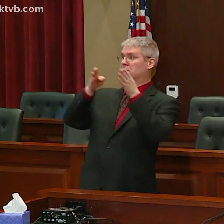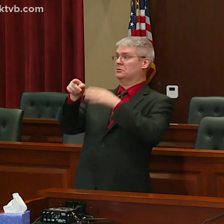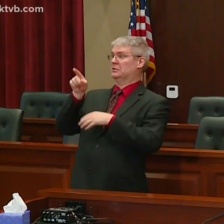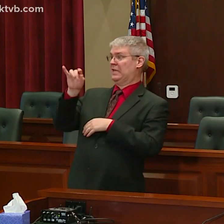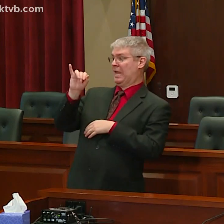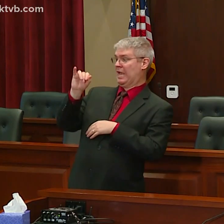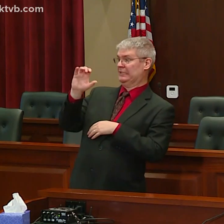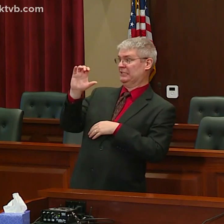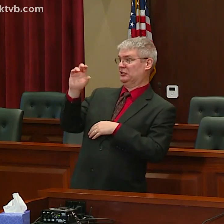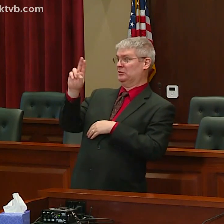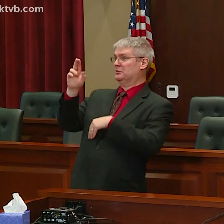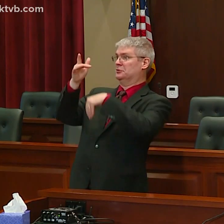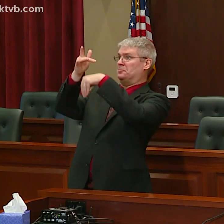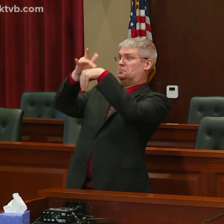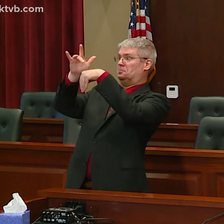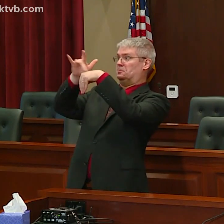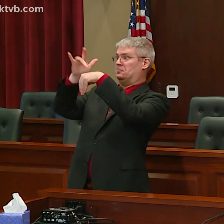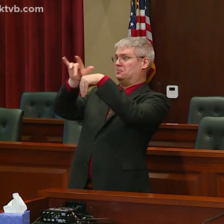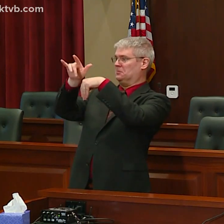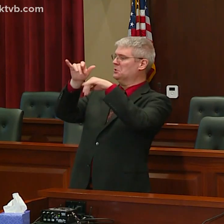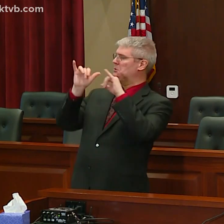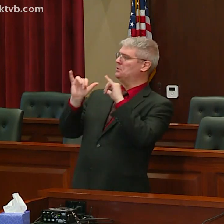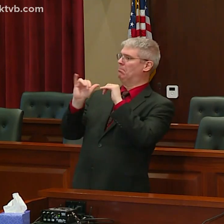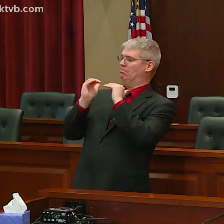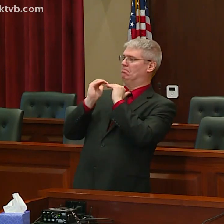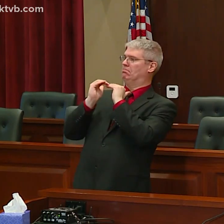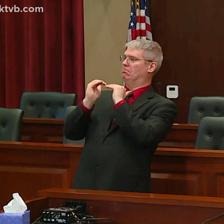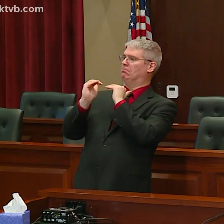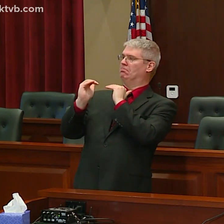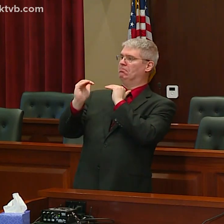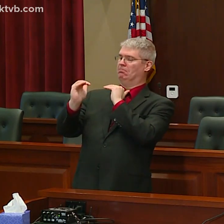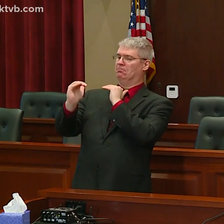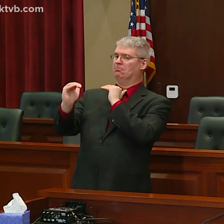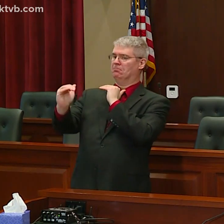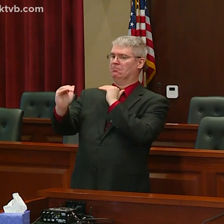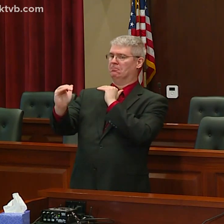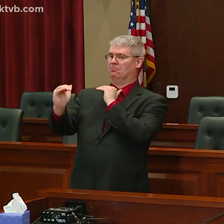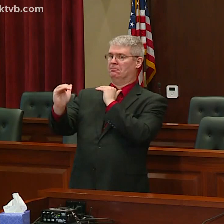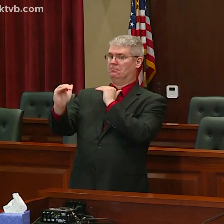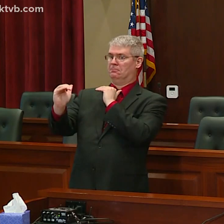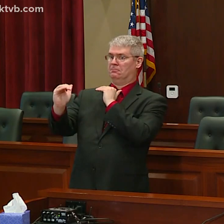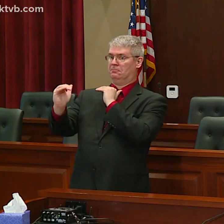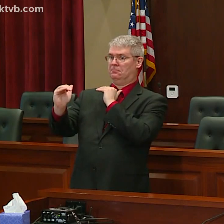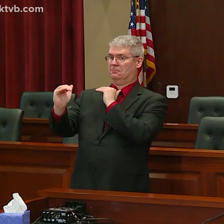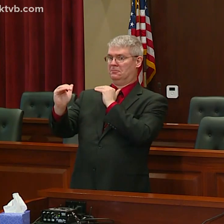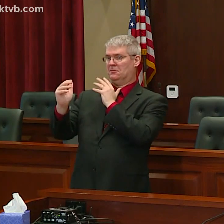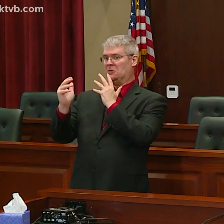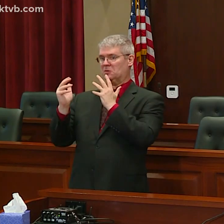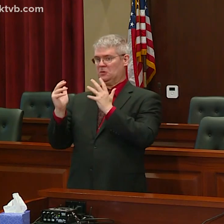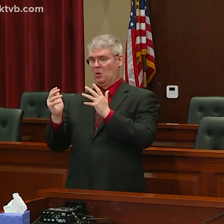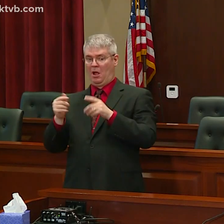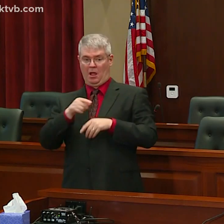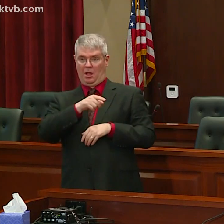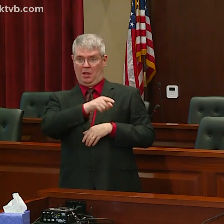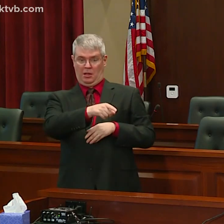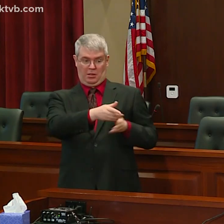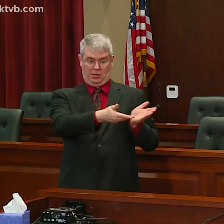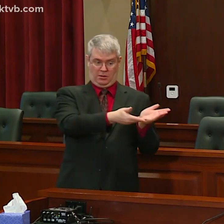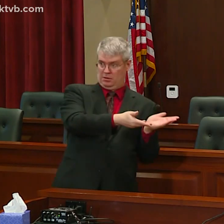NUMBER OF PATIENTS IN INTENSIVE CARE HAS NUMBER OF PATIENTS IN INTENSIVE CARE HAS ACTUALLY NUMBER OF PATIENTS IN INTENSIVE CARE HAS ACTUALLY REMAINED INTENSIVE CARE HAS ACTUALLY REMAINED INTENSIVE CARE HAS ACTUALLY REMAINED MORE INTENSIVE CARE HAS ACTUALLY REMAINED MORE STEADY INTENSIVE CARE HAS ACTUALLY REMAINED MORE STEADY AND INTENSIVE CARE HAS ACTUALLY REMAINED MORE STEADY AND HAS ACTUALLY REMAINED MORE STEADY AND HAS ACTUALLY REMAINED MORE STEADY AND HAS NOT ACTUALLY REMAINED MORE STEADY AND HAS NOT GONE ACTUALLY REMAINED MORE STEADY AND HAS NOT GONE DOWN ACTUALLY REMAINED MORE STEADY AND HAS NOT GONE DOWN AS MORE STEADY AND HAS NOT GONE DOWN AS MORE STEADY AND HAS NOT GONE DOWN AS MUCH MORE STEADY AND HAS NOT GONE DOWN AS MUCH AS MORE STEADY AND HAS NOT GONE DOWN AS MUCH AS THE MORE STEADY AND HAS NOT GONE DOWN AS MUCH AS THE TOTAL NOT GONE DOWN AS MUCH AS THE TOTAL NOT GONE DOWN AS MUCH AS THE TOTAL HOSPITALIZATIONS. MUCH AS THE TOTAL HOSPITALIZATIONS. MUCH AS THE TOTAL HOSPITALIZATIONS. SO MUCH AS THE TOTAL HOSPITALIZATIONS. SO WE MUCH AS THE TOTAL HOSPITALIZATIONS. SO WE ARE MUCH AS THE TOTAL HOSPITALIZATIONS. SO WE ARE HAPPY MUCH AS THE TOTAL HOSPITALIZATIONS. SO WE ARE HAPPY TO MUCH AS THE TOTAL HOSPITALIZATIONS. SO WE ARE HAPPY TO SEE HOSPITALIZATIONS. SO WE ARE HAPPY TO SEE HOSPITALIZATIONS. SO WE ARE HAPPY TO SEE HOSPITALIZATIONS HOSPITALIZATIONS. SO WE ARE HAPPY TO SEE HOSPITALIZATIONS GOING SO WE ARE HAPPY TO SEE HOSPITALIZATIONS GOING SO WE ARE HAPPY TO SEE HOSPITALIZATIONS GOING DOWN, SO WE ARE HAPPY TO SEE HOSPITALIZATIONS GOING DOWN, NO SO WE ARE HAPPY TO SEE HOSPITALIZATIONS GOING DOWN, NO DOUBT SO WE ARE HAPPY TO SEE HOSPITALIZATIONS GOING DOWN, NO DOUBT ABOUT